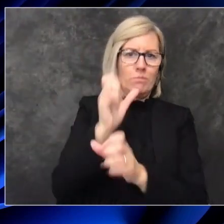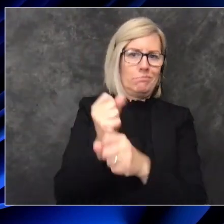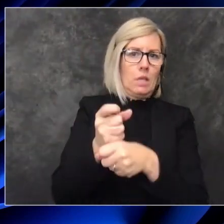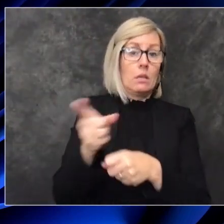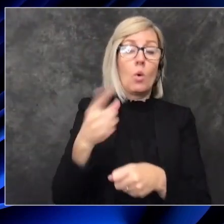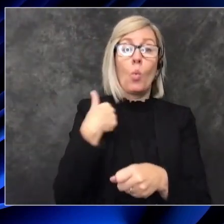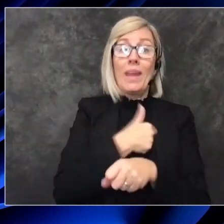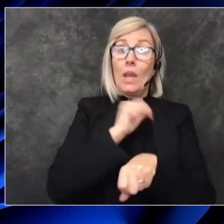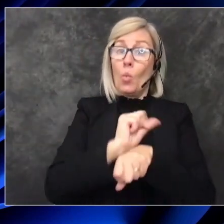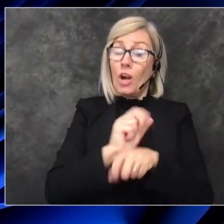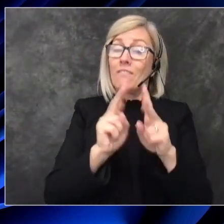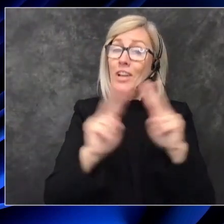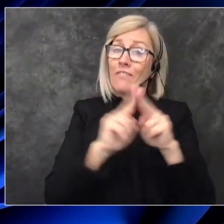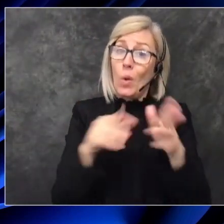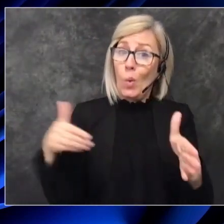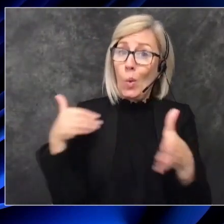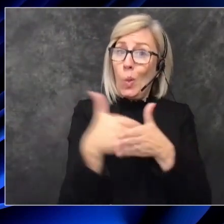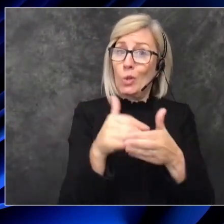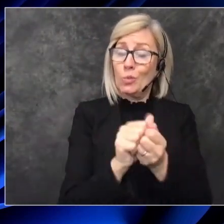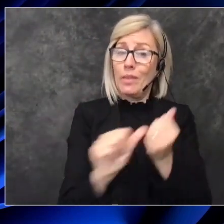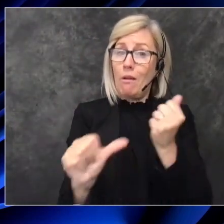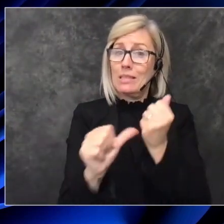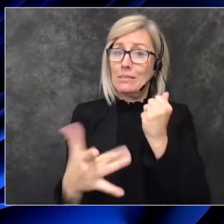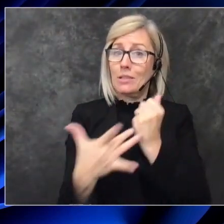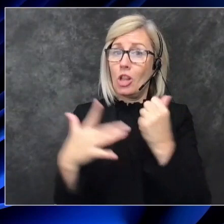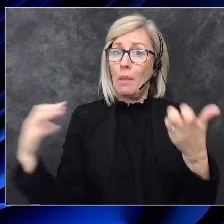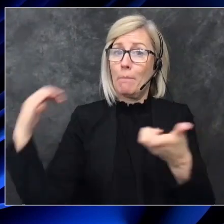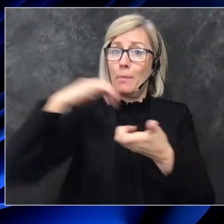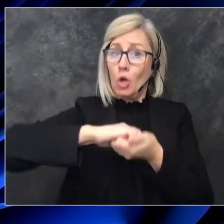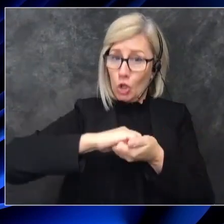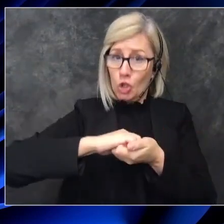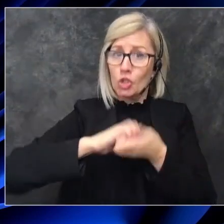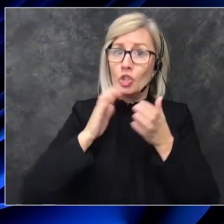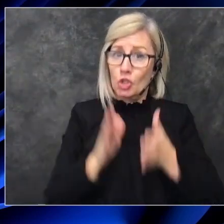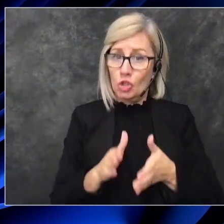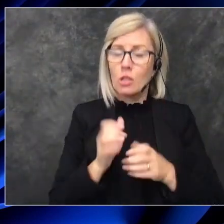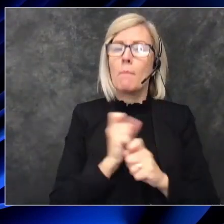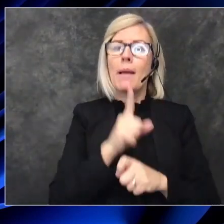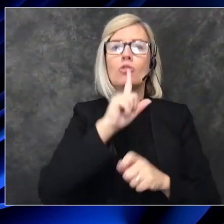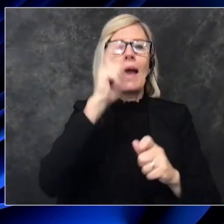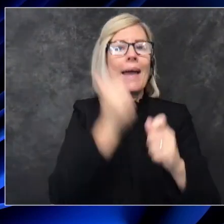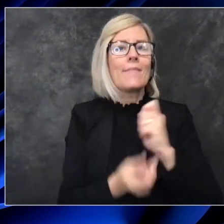With our assistive technology partners to try and make sure that everyone has the best access to Windows.